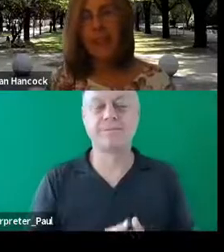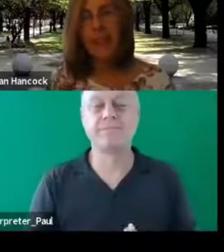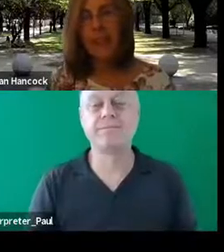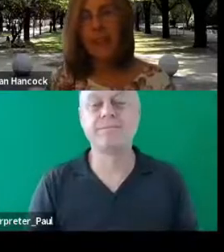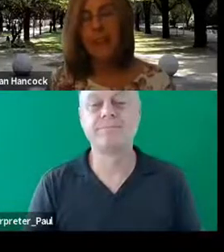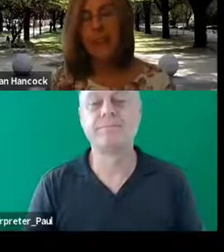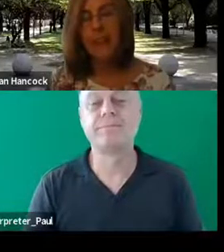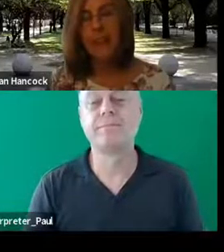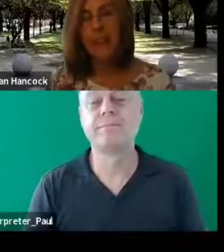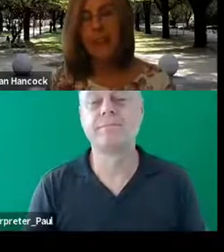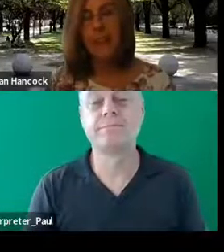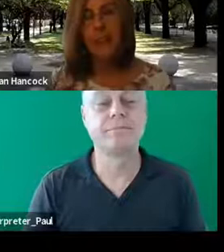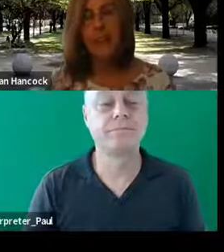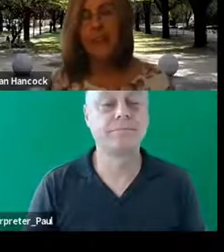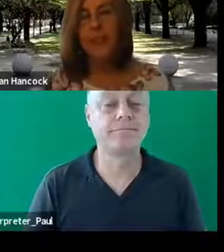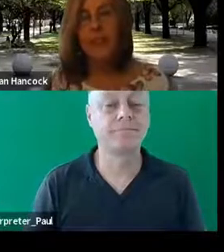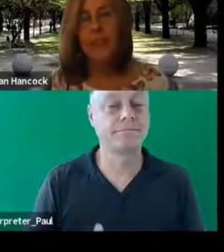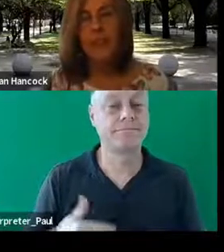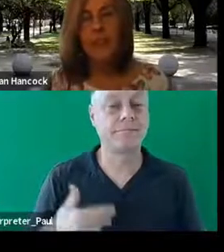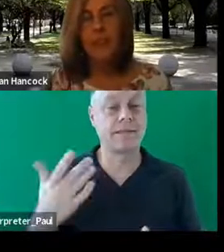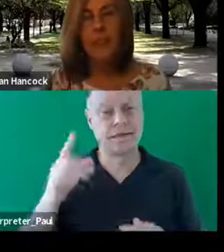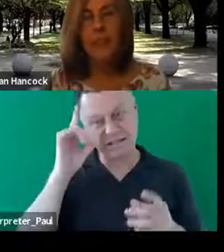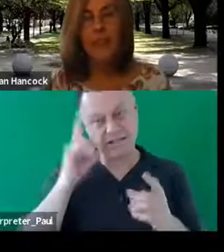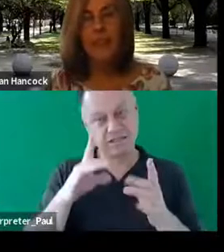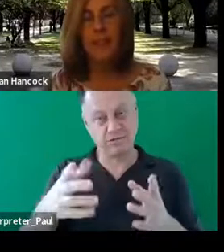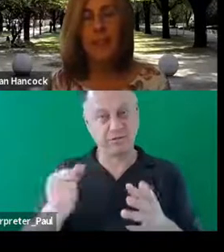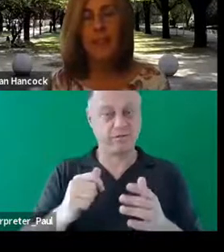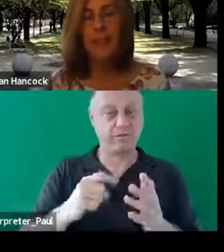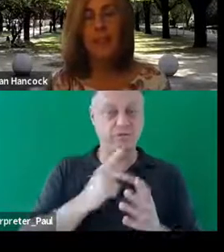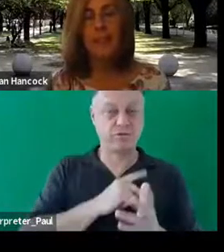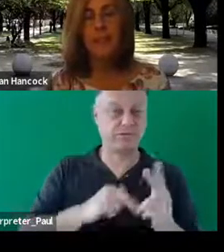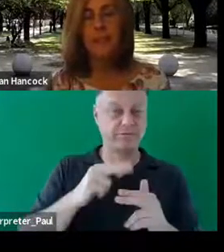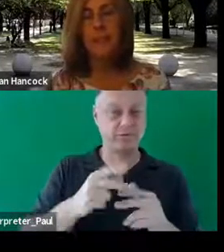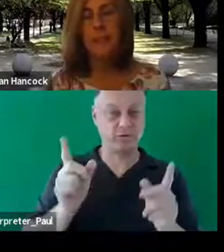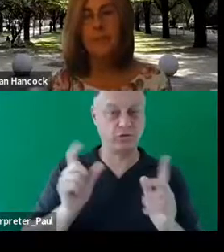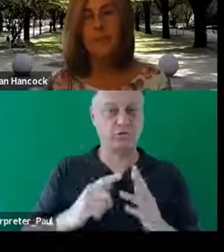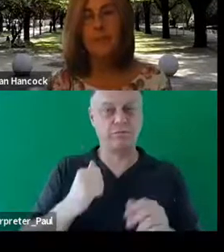any initiatives that you have done or professional development to increase that confidence awareness